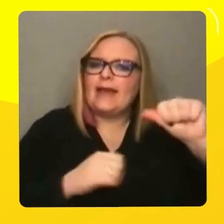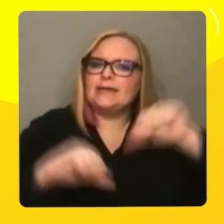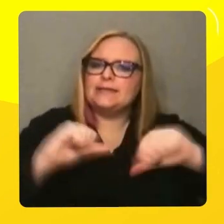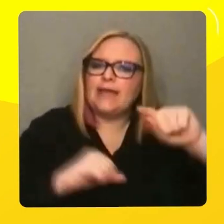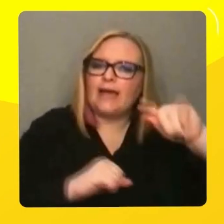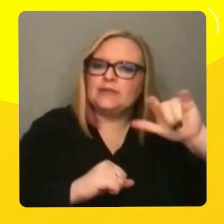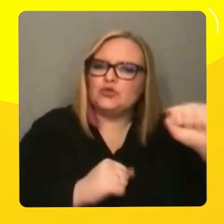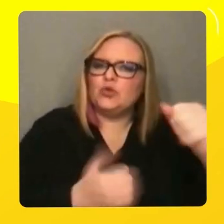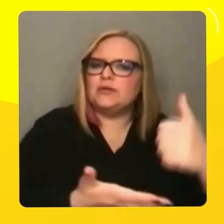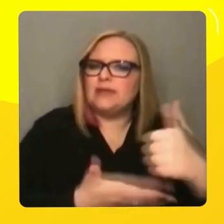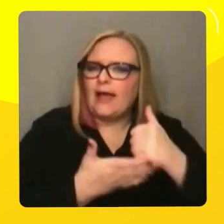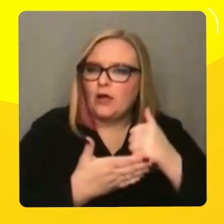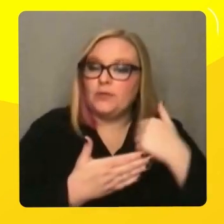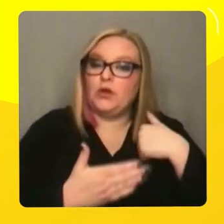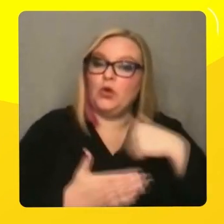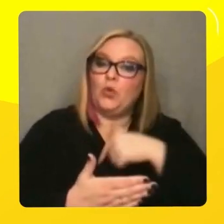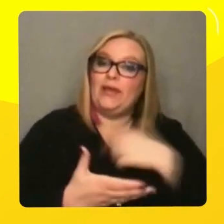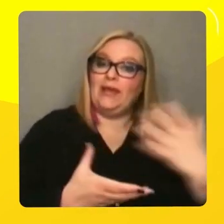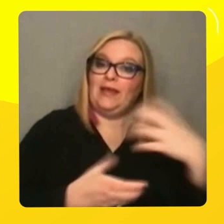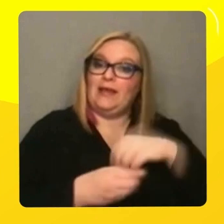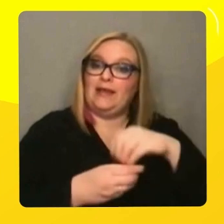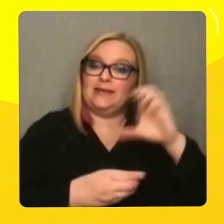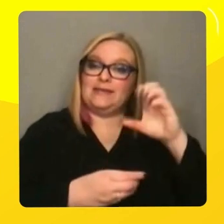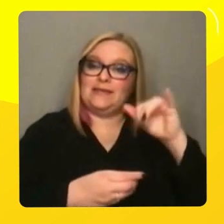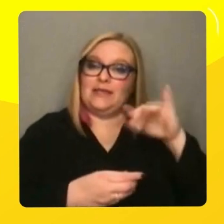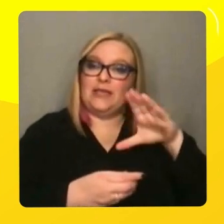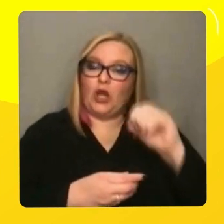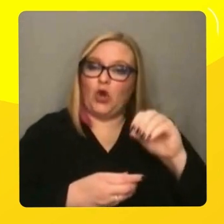We engaged Synthion, a data science and intelligence tool.